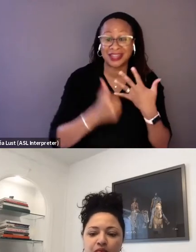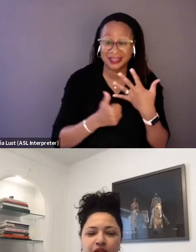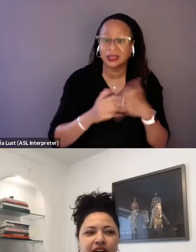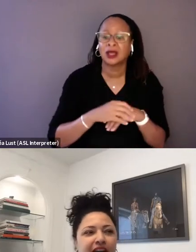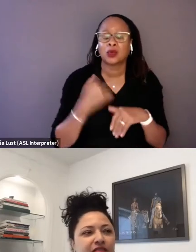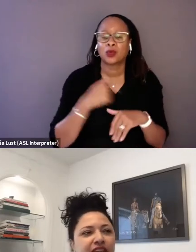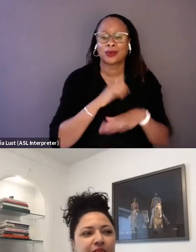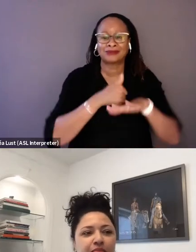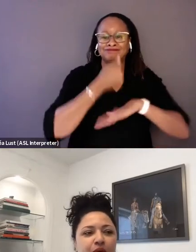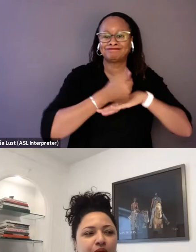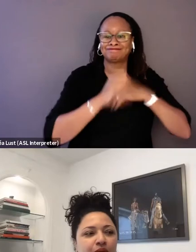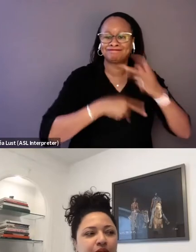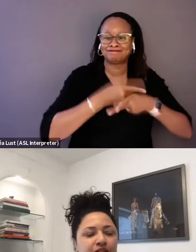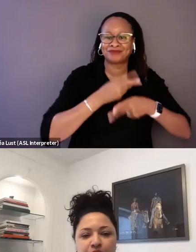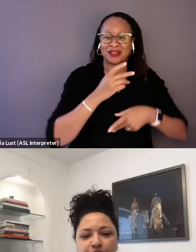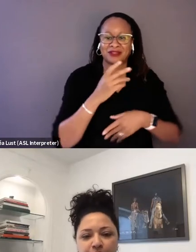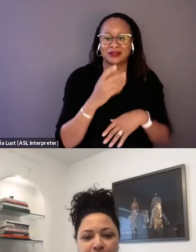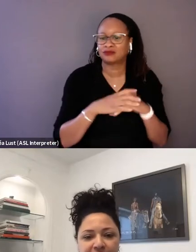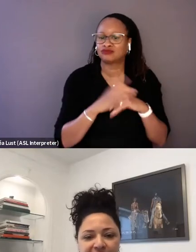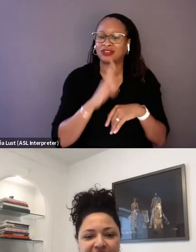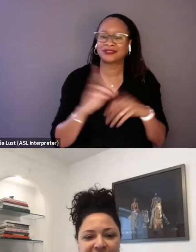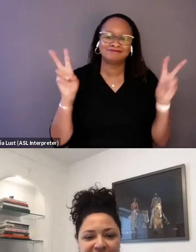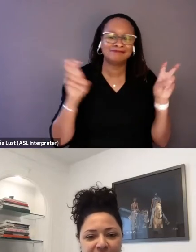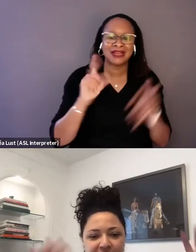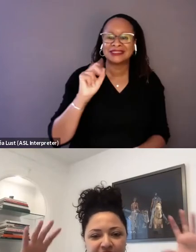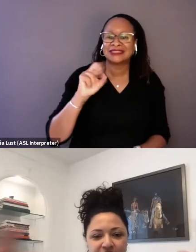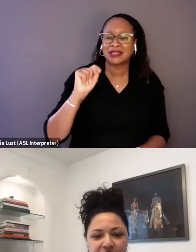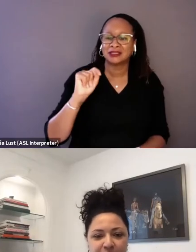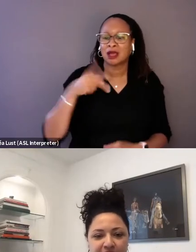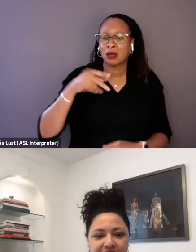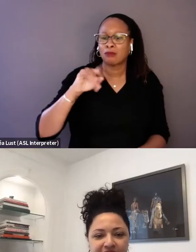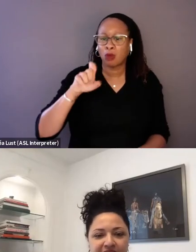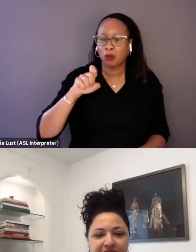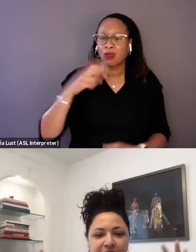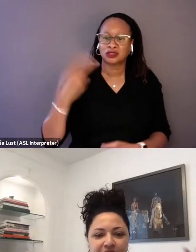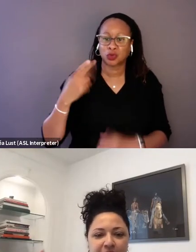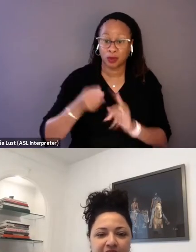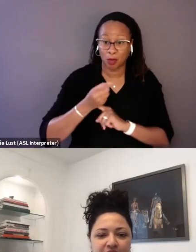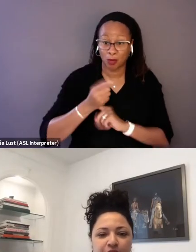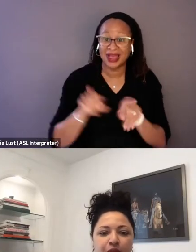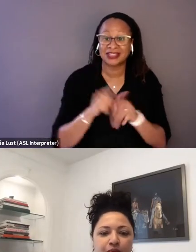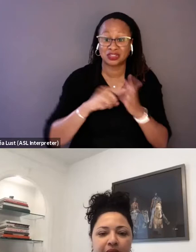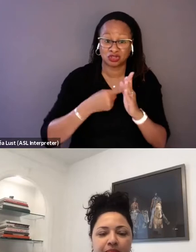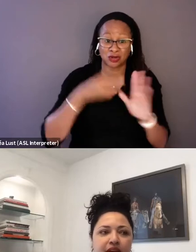the kind of tent pole historical moments that, you know, as a starting place and that was kind of a roadmap